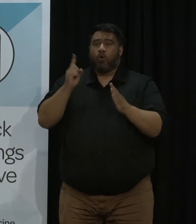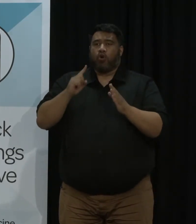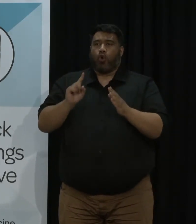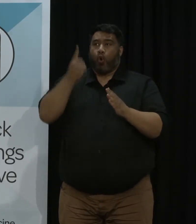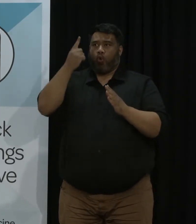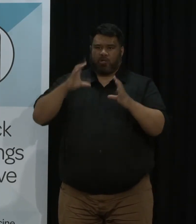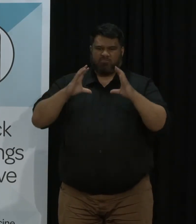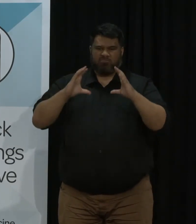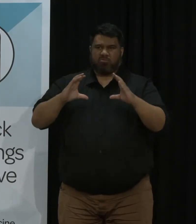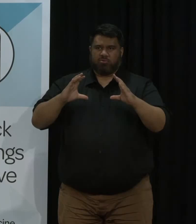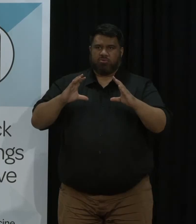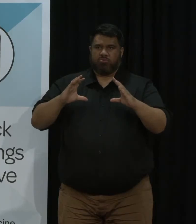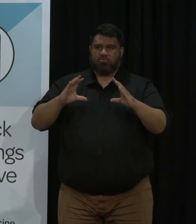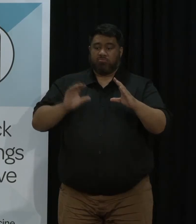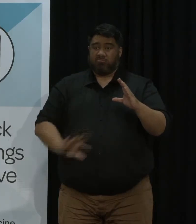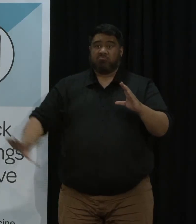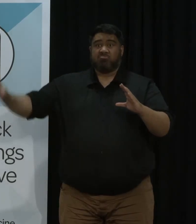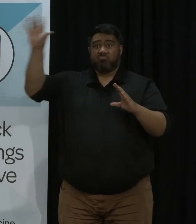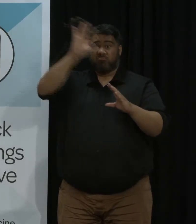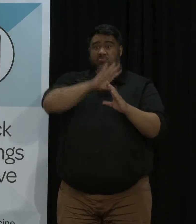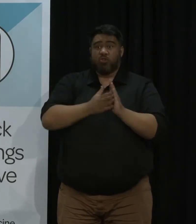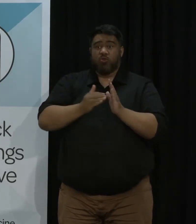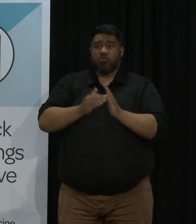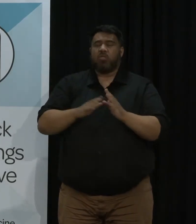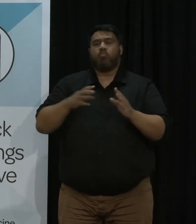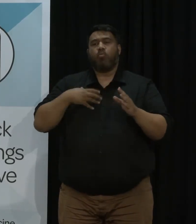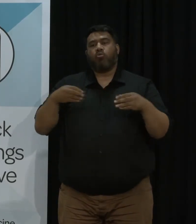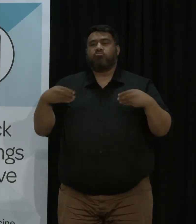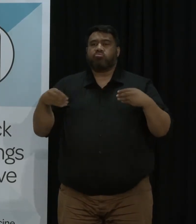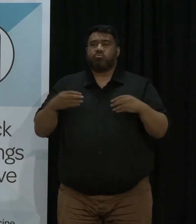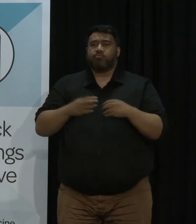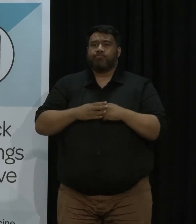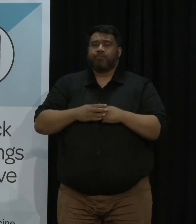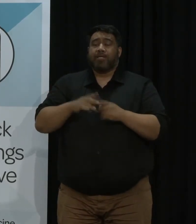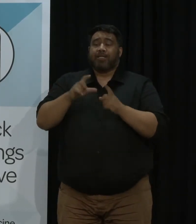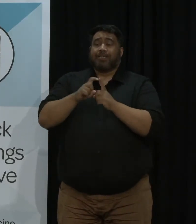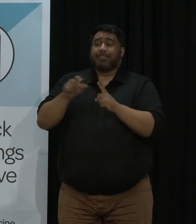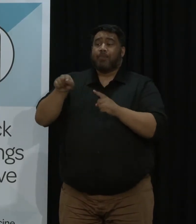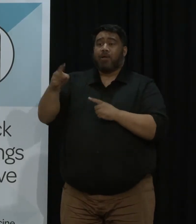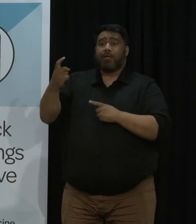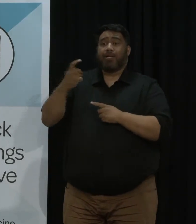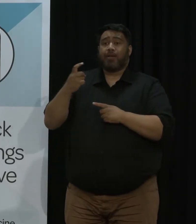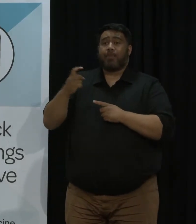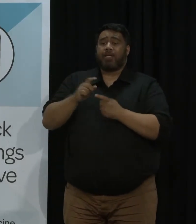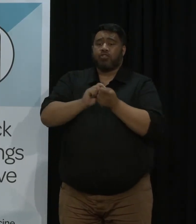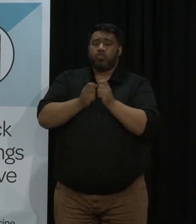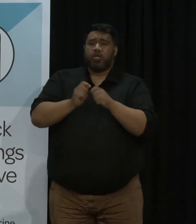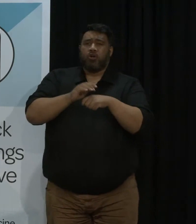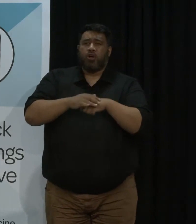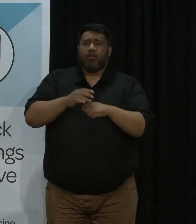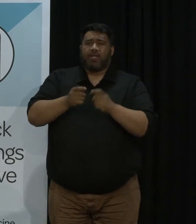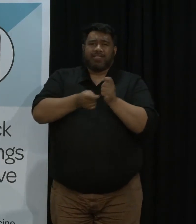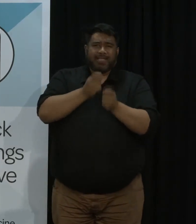make here is that there are no hard borders with the exception